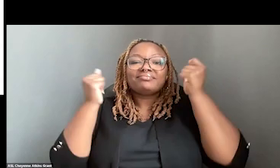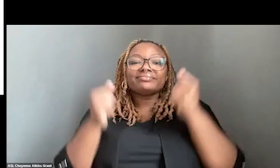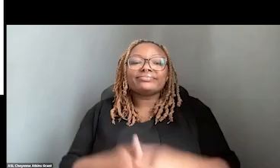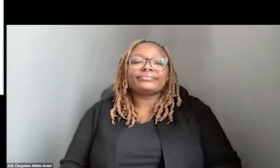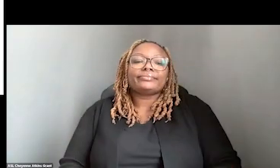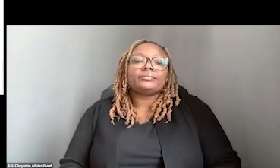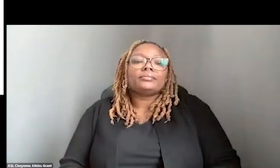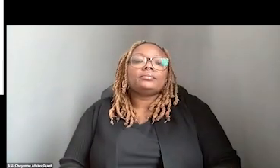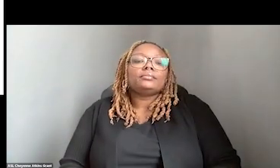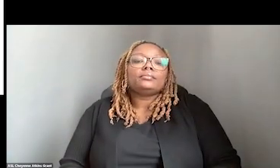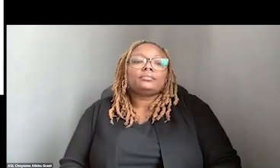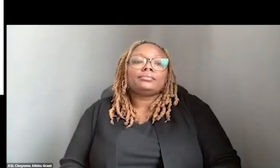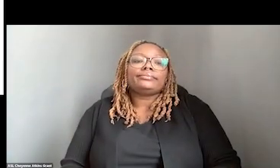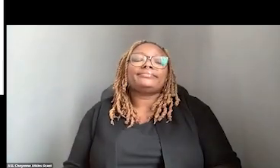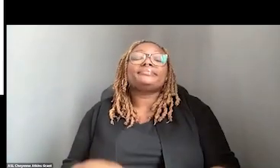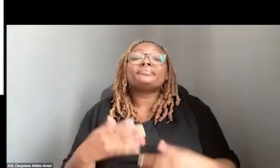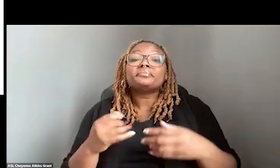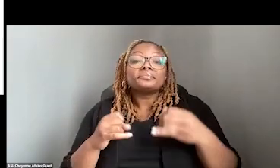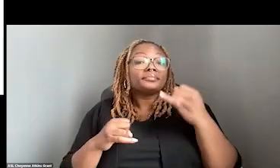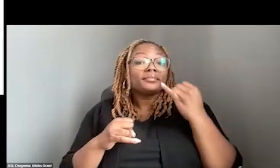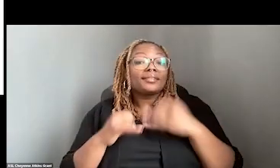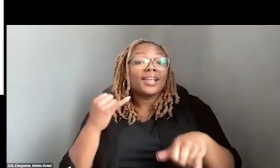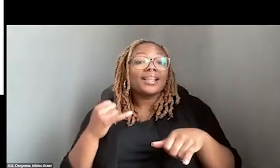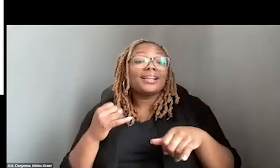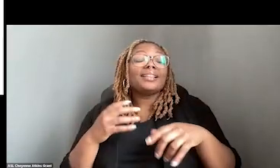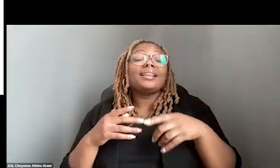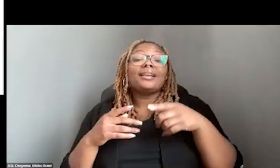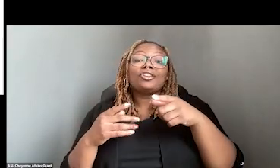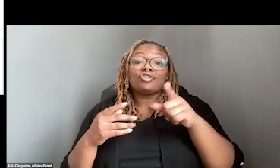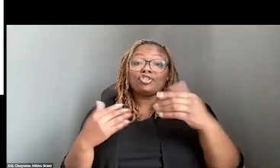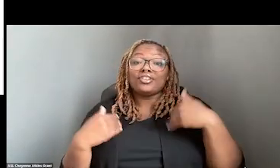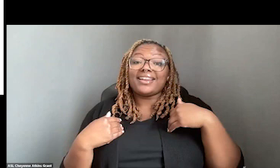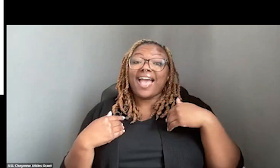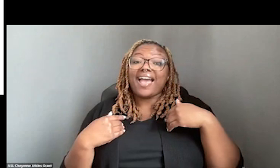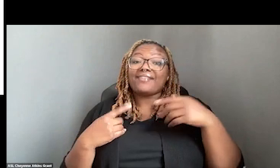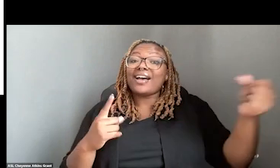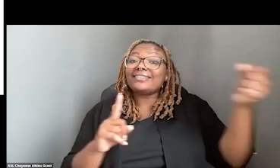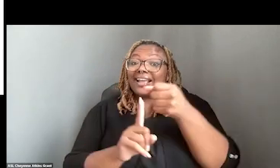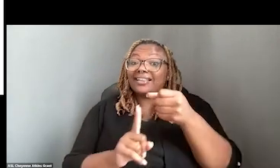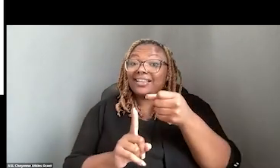And, finally, as I had mentioned earlier at the start, you can have a delegate that manages all of this for you.